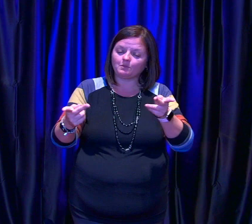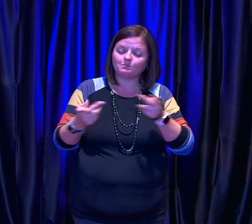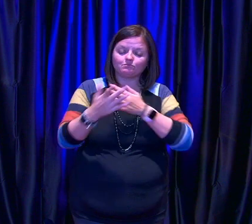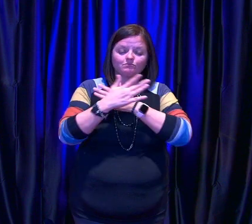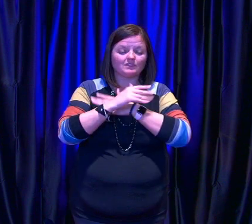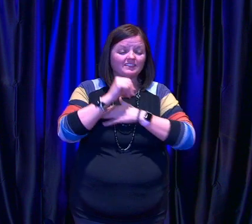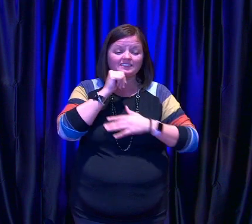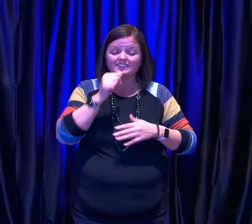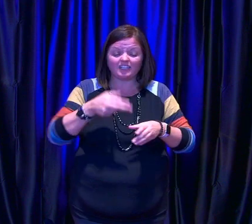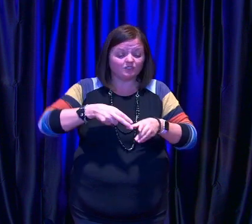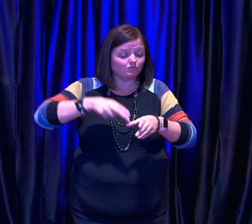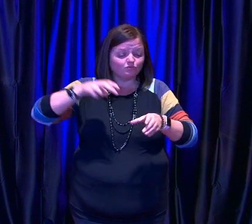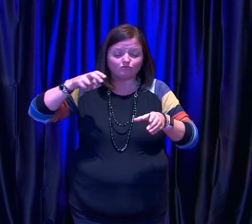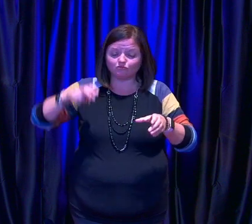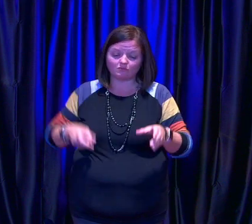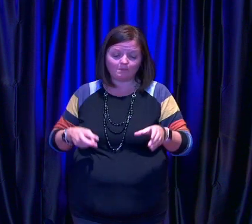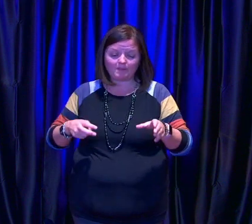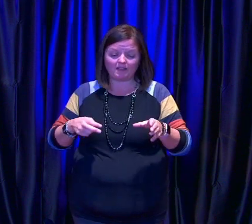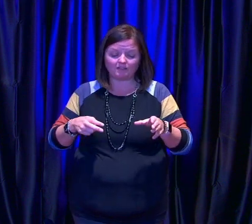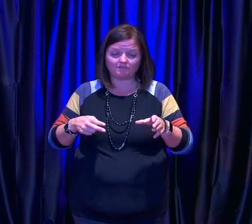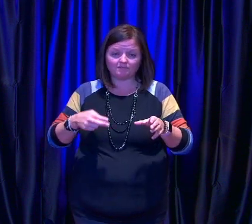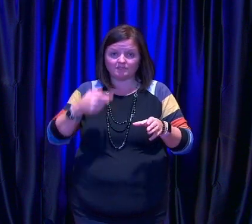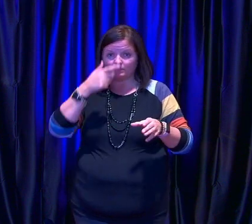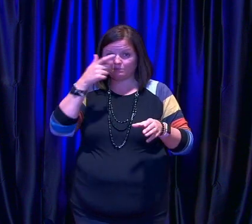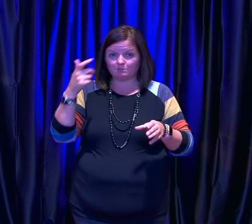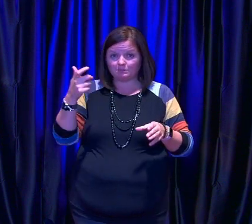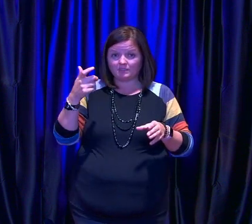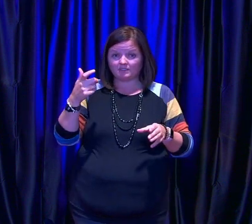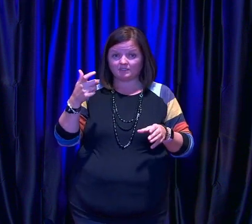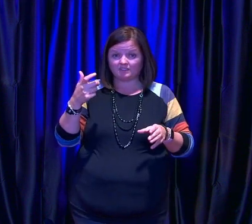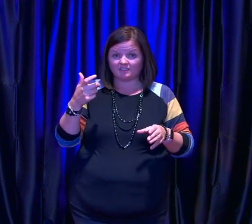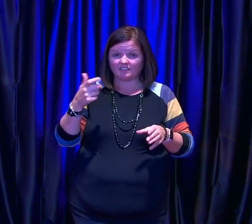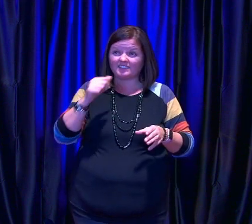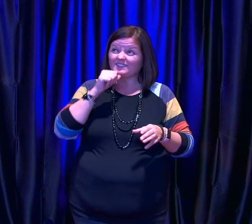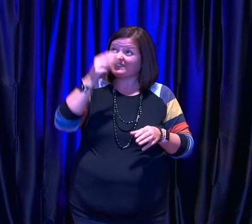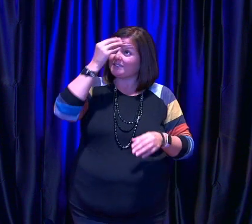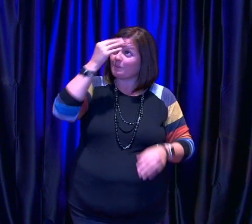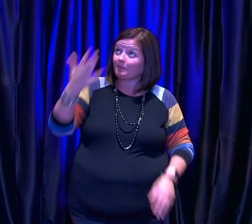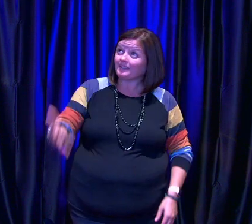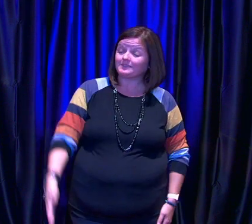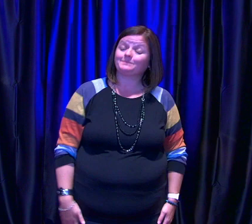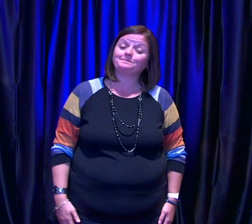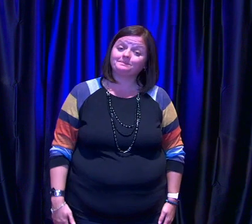drop out through some sort of disobedience